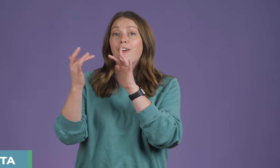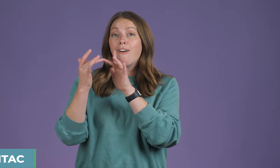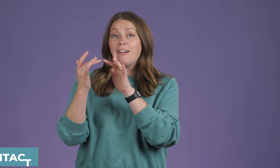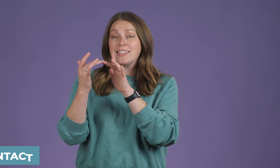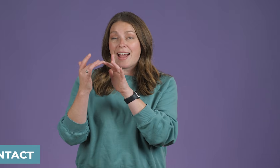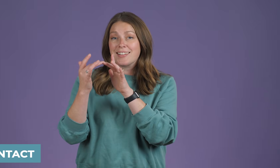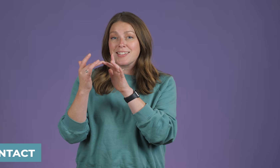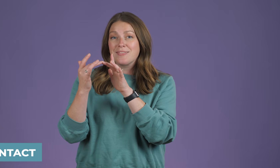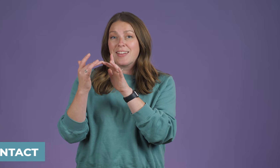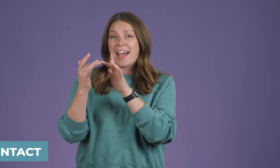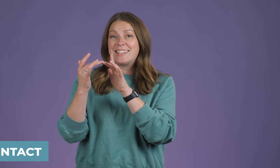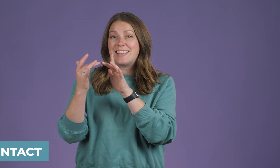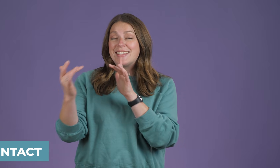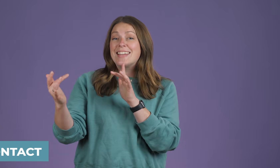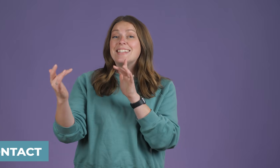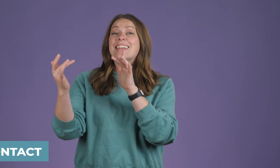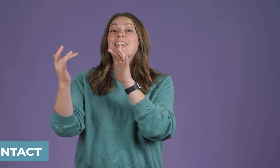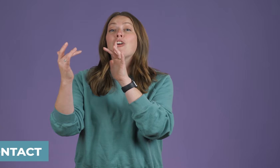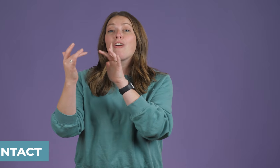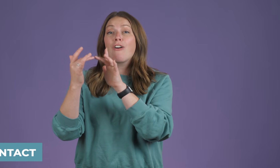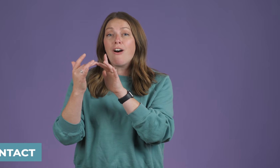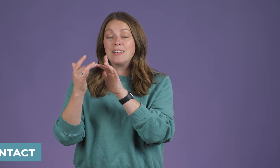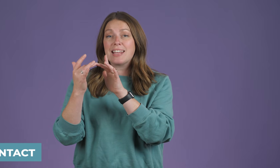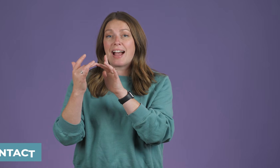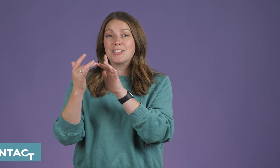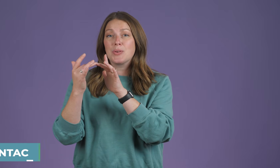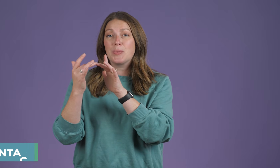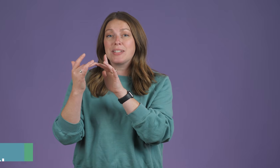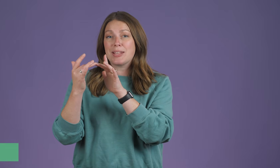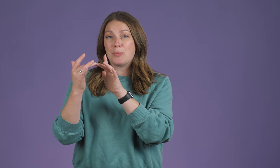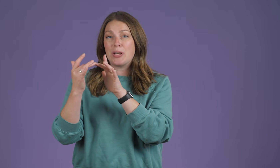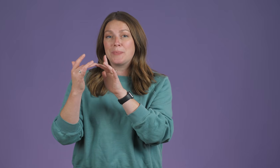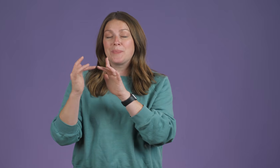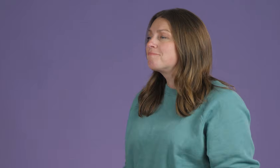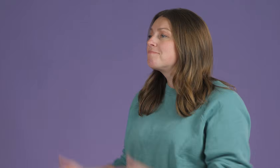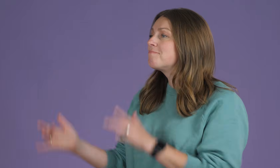Contact. As in. To get in contact with someone.